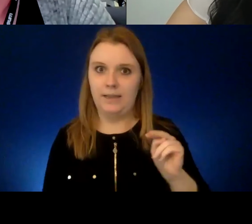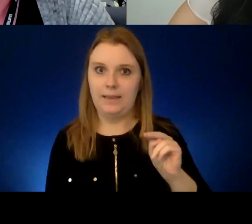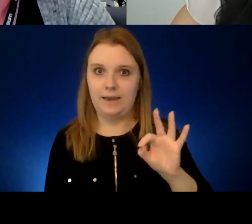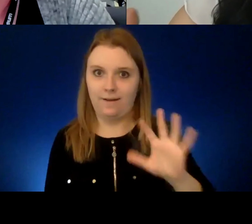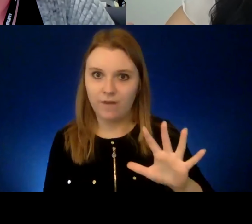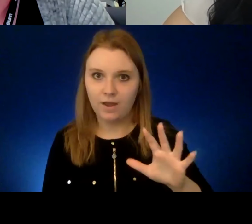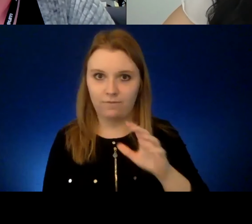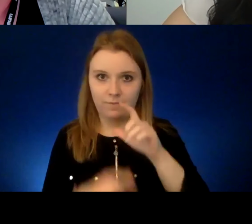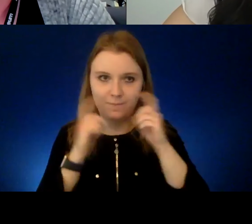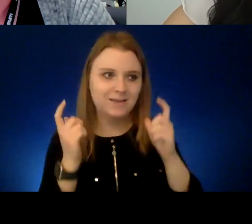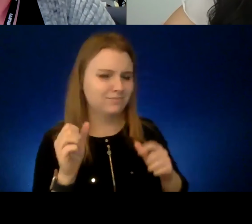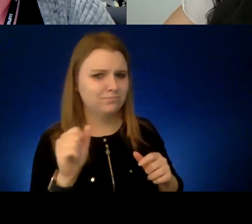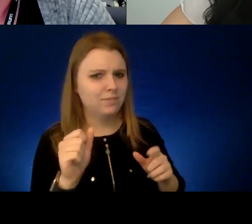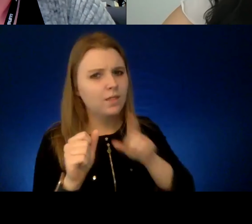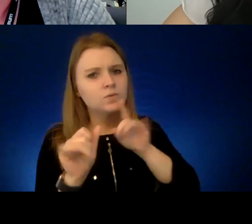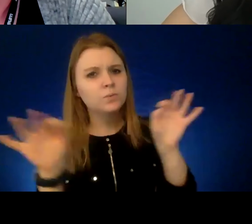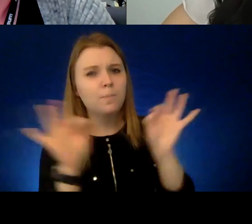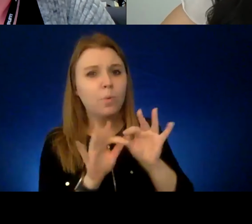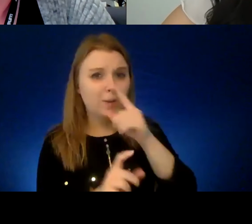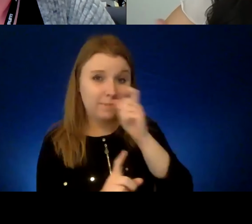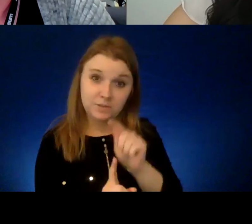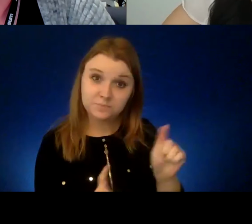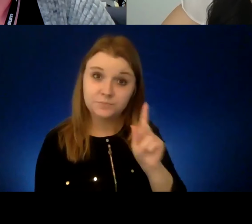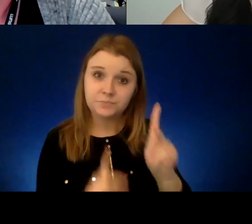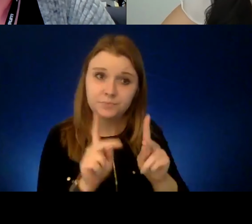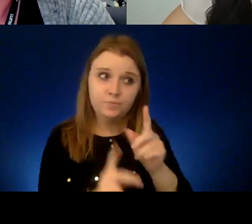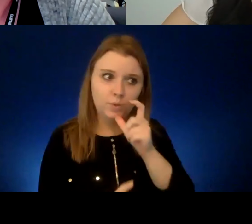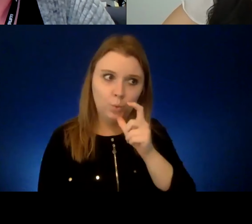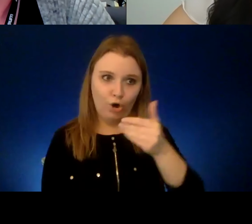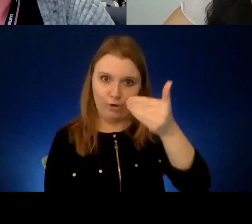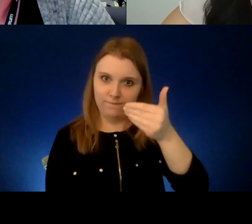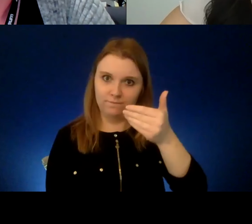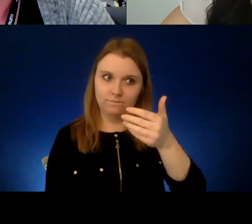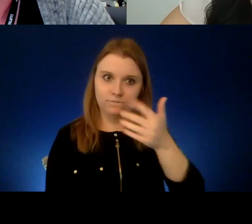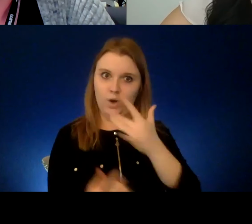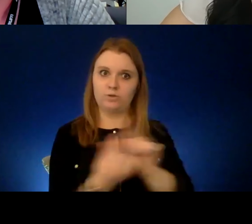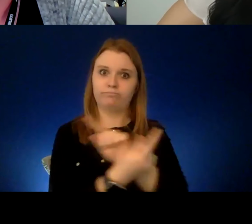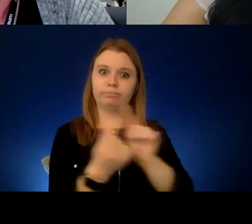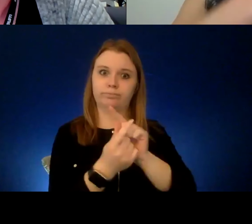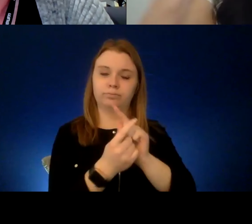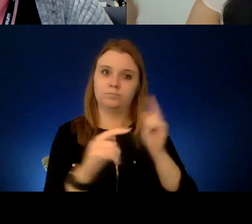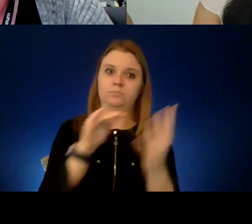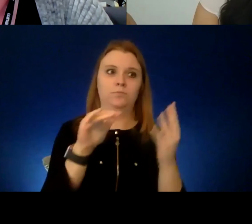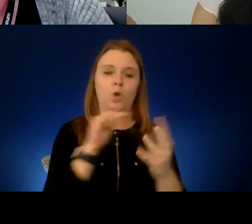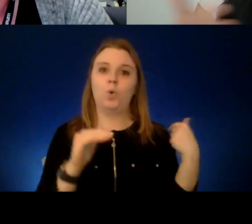Yeah and that's super important because those people who are the frontline workers, they're exposed to the most diverse populations